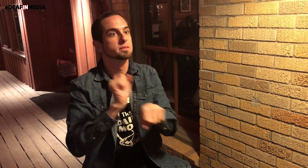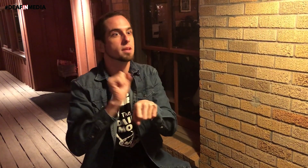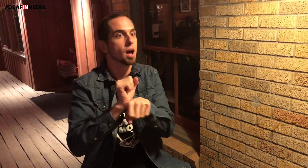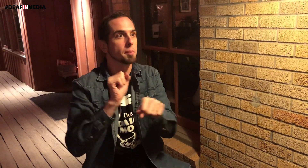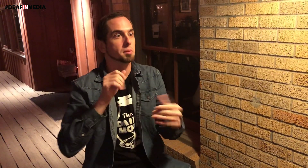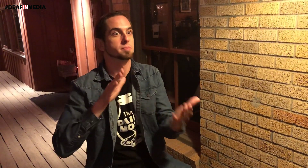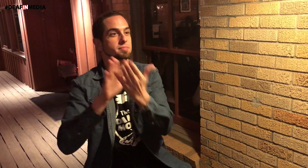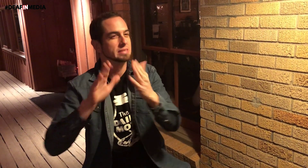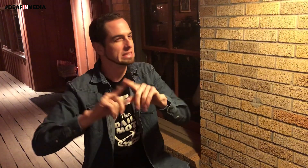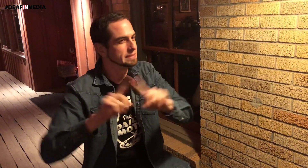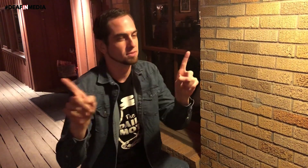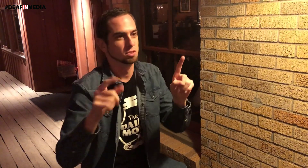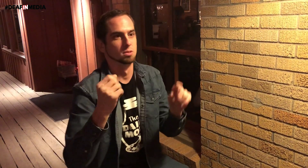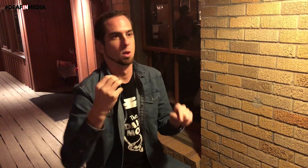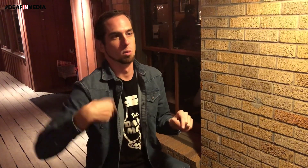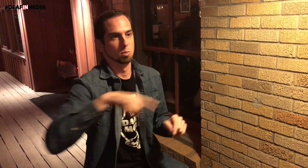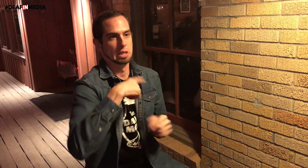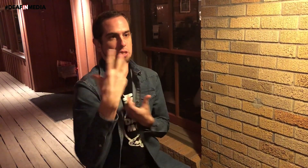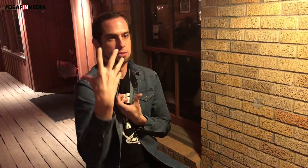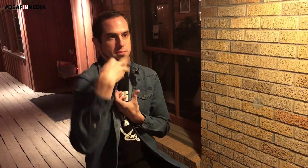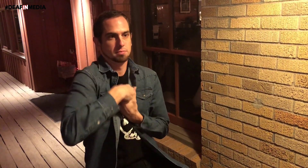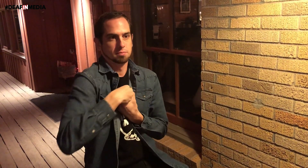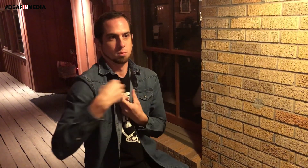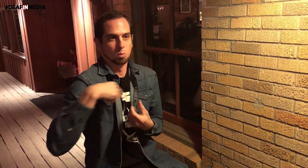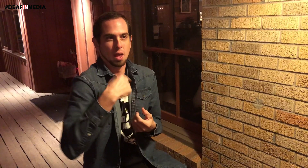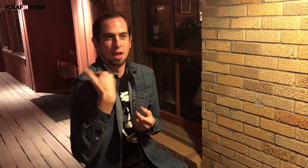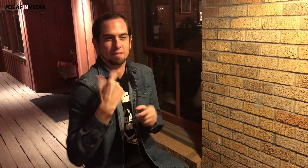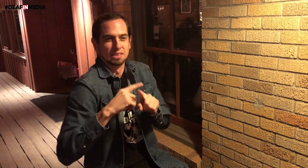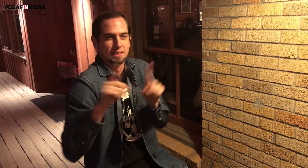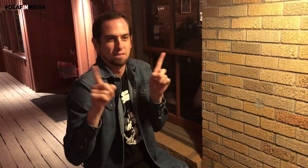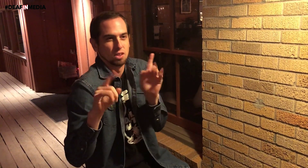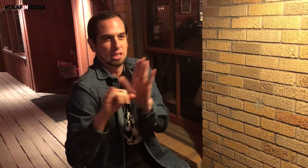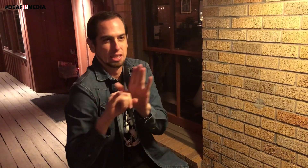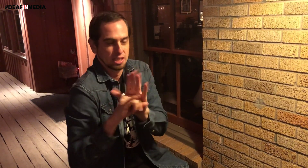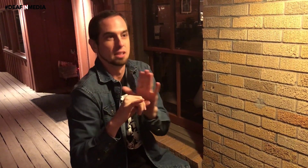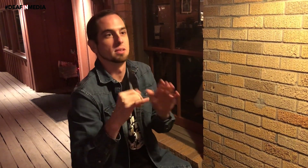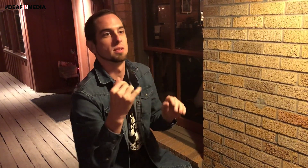the issues we face at our jobs is different. So we have a different identity